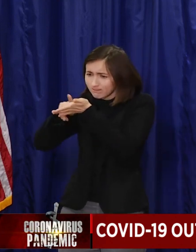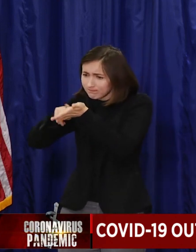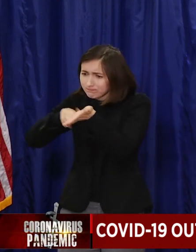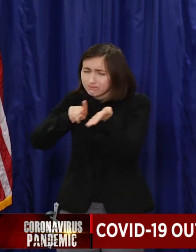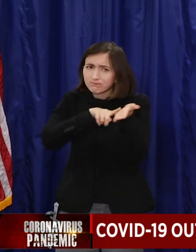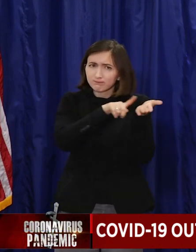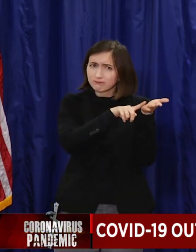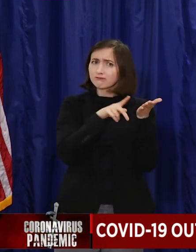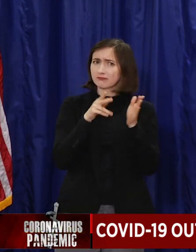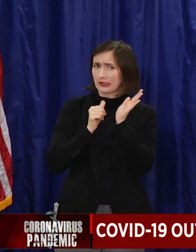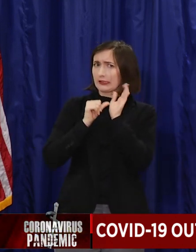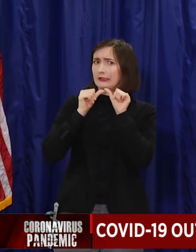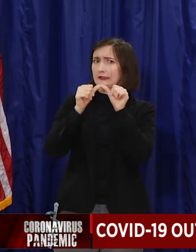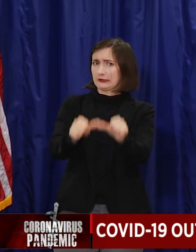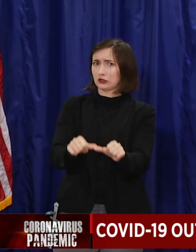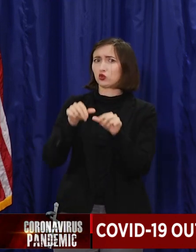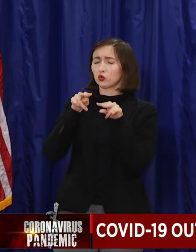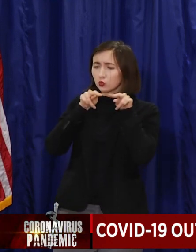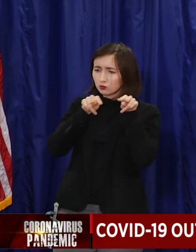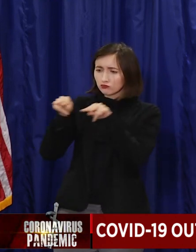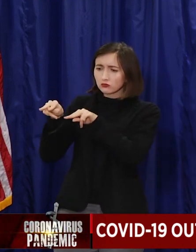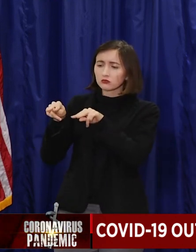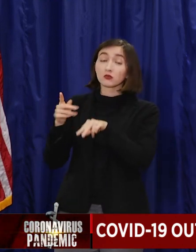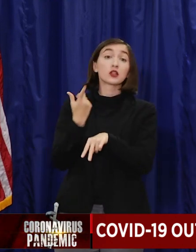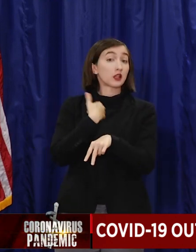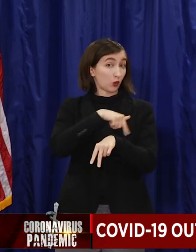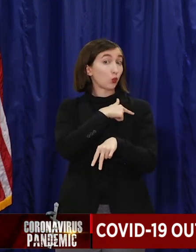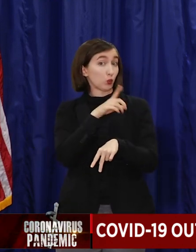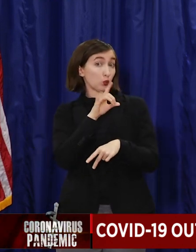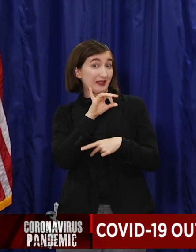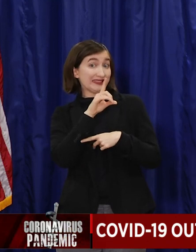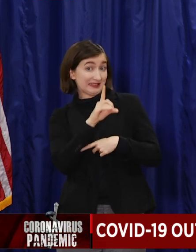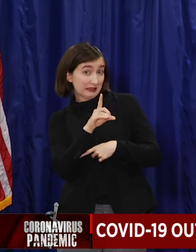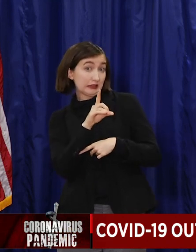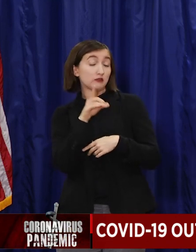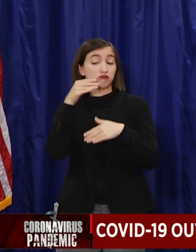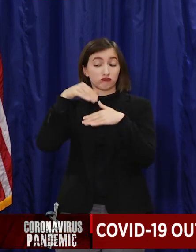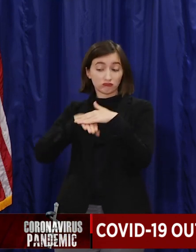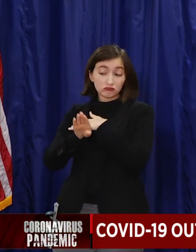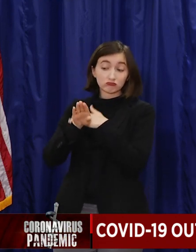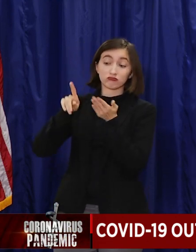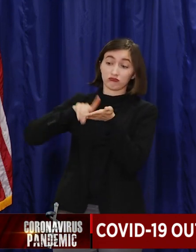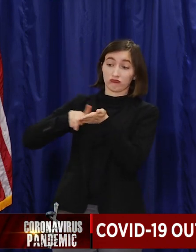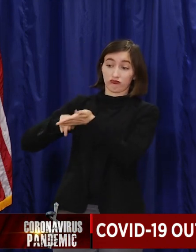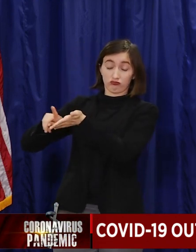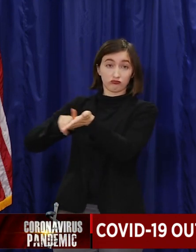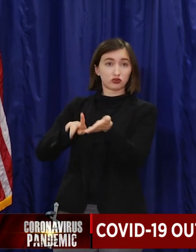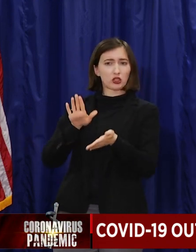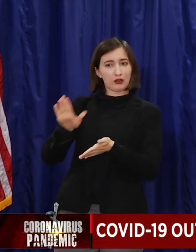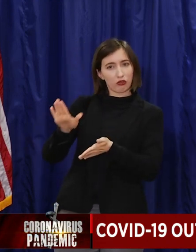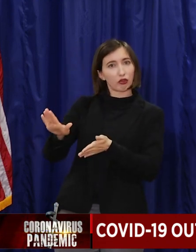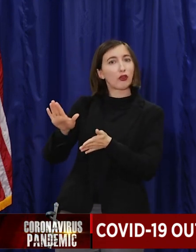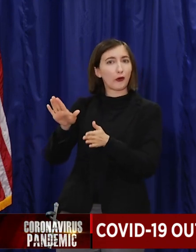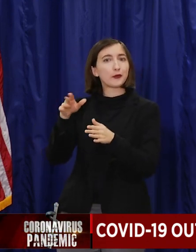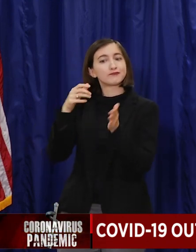GOOD AND DALLAS MAVERICKS OWNER MARK CUBAN WHO THOUGHT IT WOULD START IN MARK CUBAN WHO THOUGHT IT WOULD START IN MID MAY. EARLIER TODAY SAID NOW START IN MID MAY. EARLIER TODAY SAID NOW HE'S NOT SURE WHEN AND IF THE MID MAY. EARLIER TODAY SAID NOW HE'S NOT SURE WHEN AND IF THE SEASON HE'S NOT SURE WHEN AND IF THE SEASON WILL RESUME. SEASON WILL RESUME. >> DAVID SEARS: AND OF COURSE